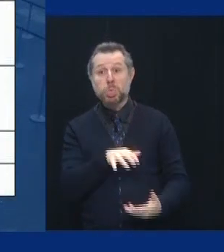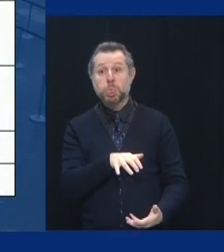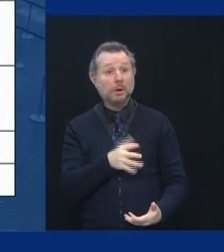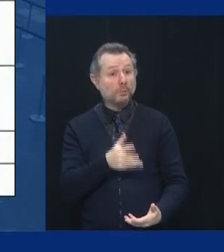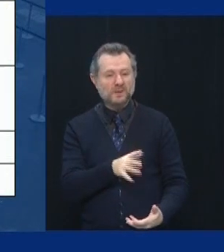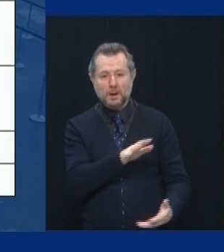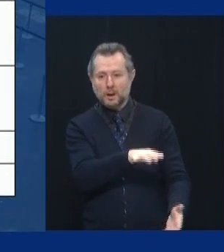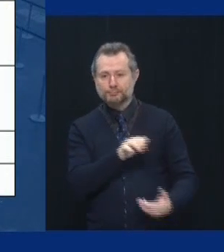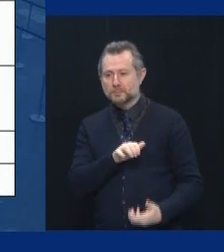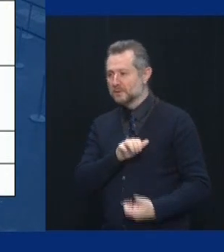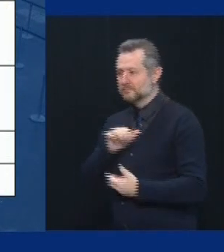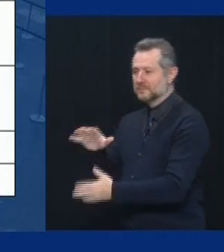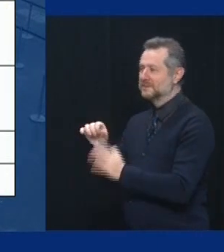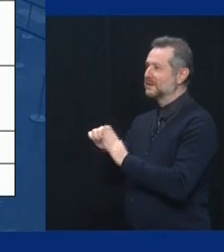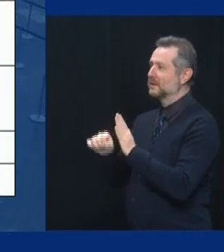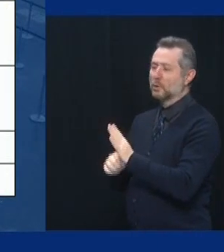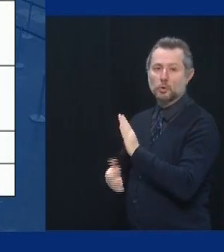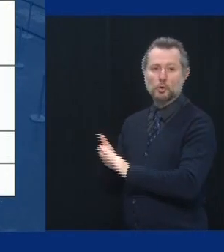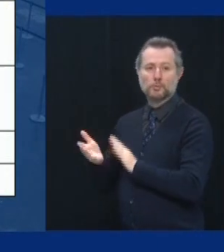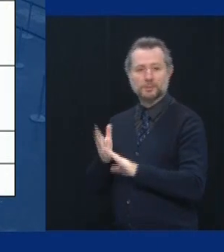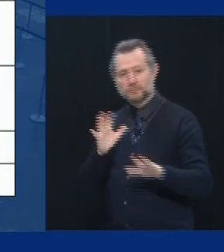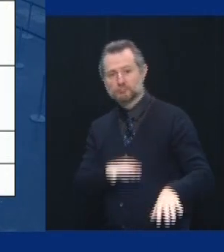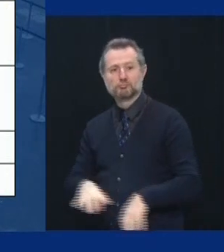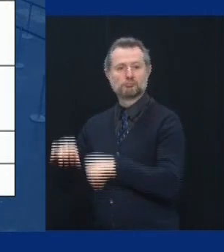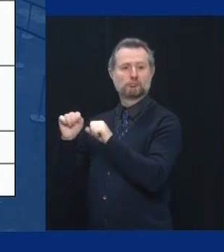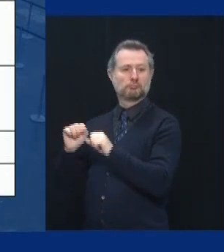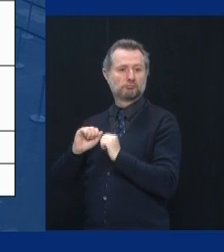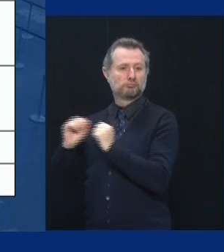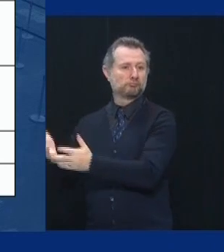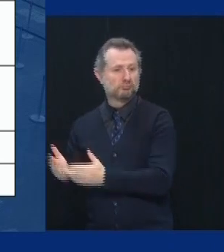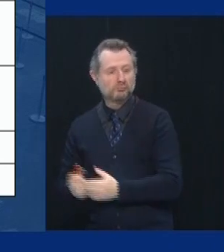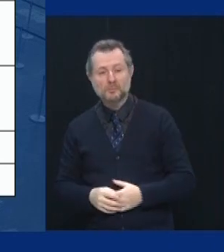AND THE STAFF WANT TO TAKE IT. WE WILL RESERVE THEIR DOSES.